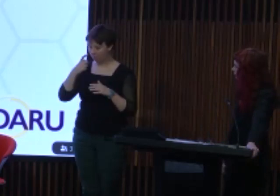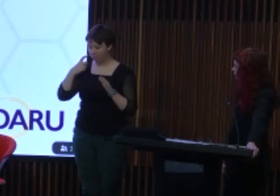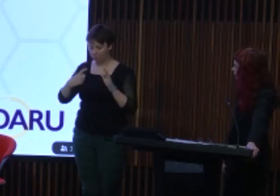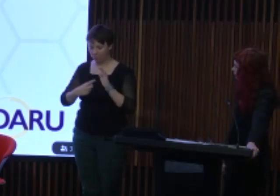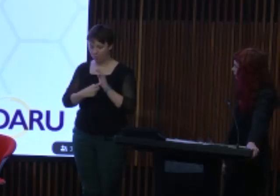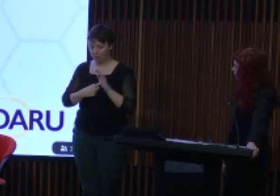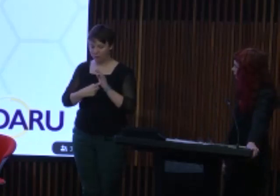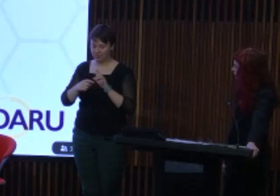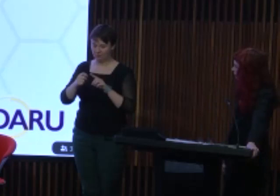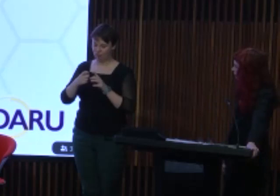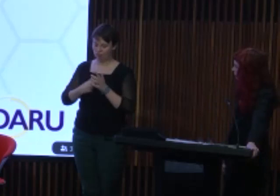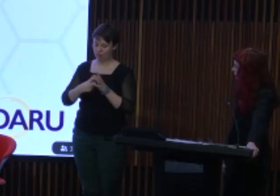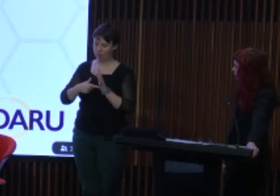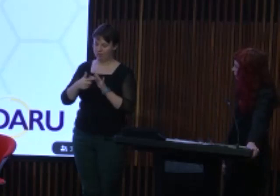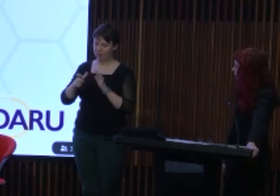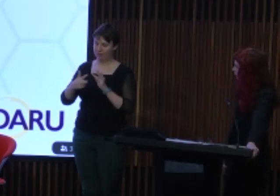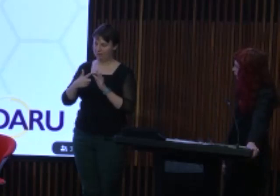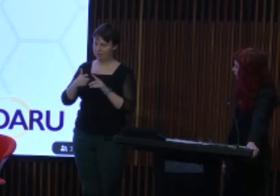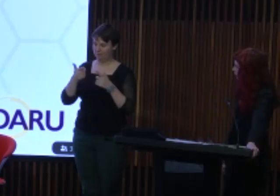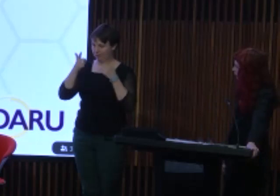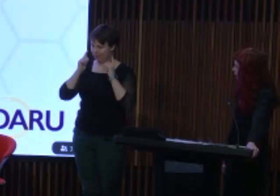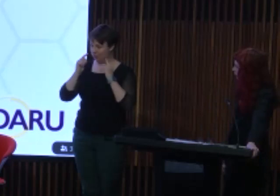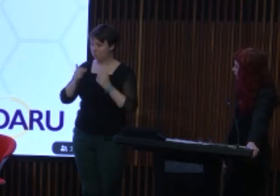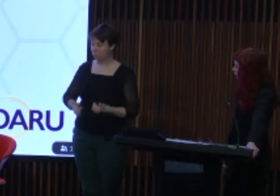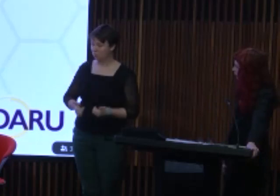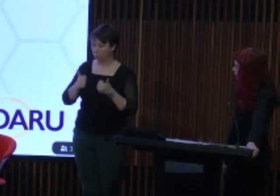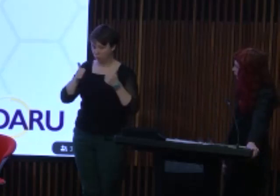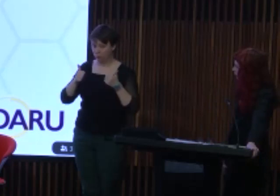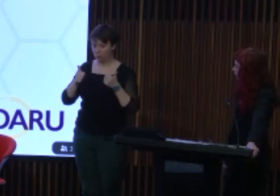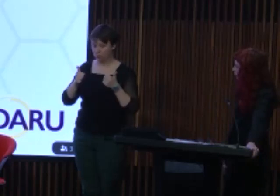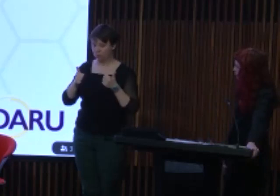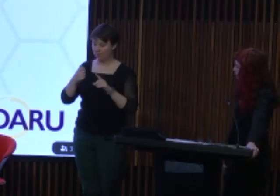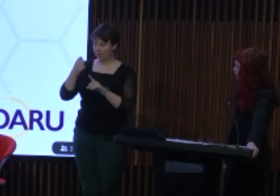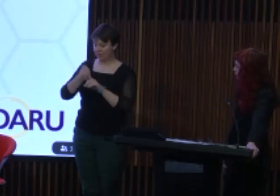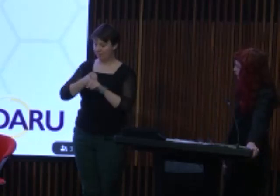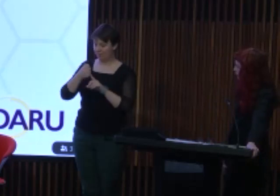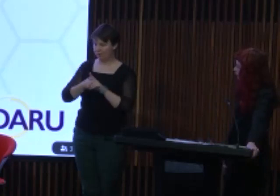practise managers is working well and the ability of advocates to be able to refer people,